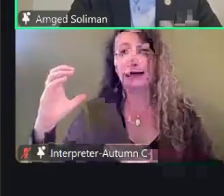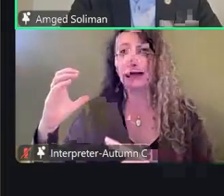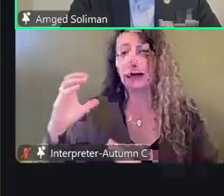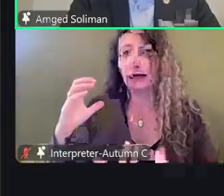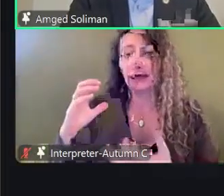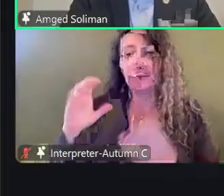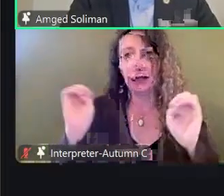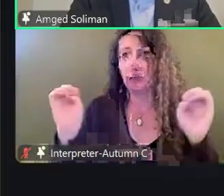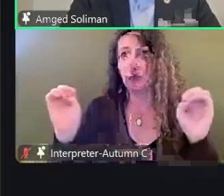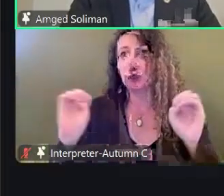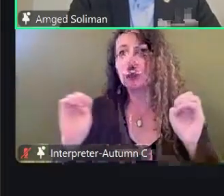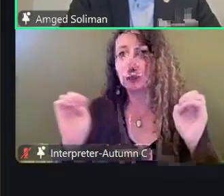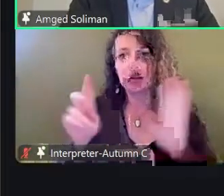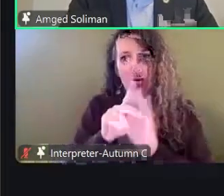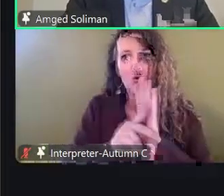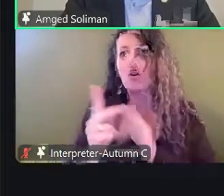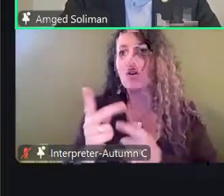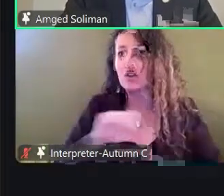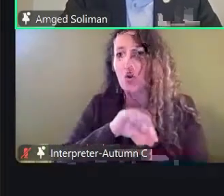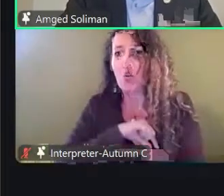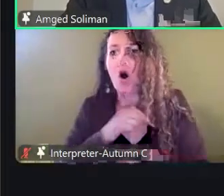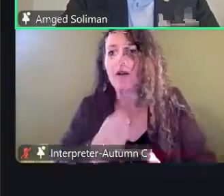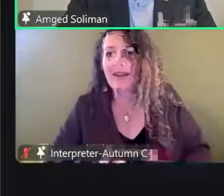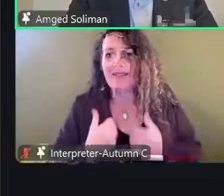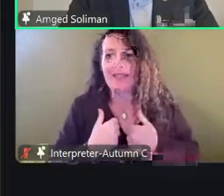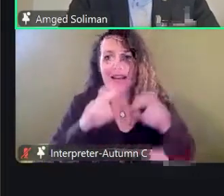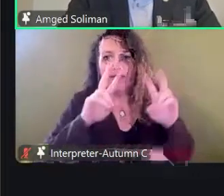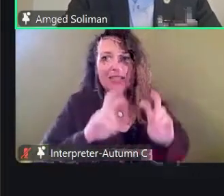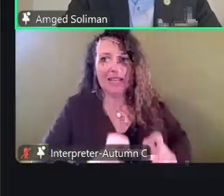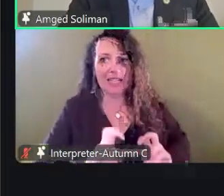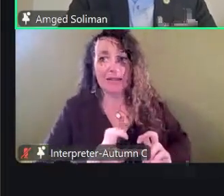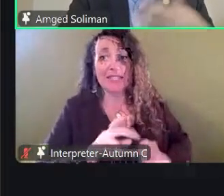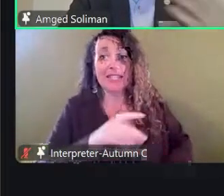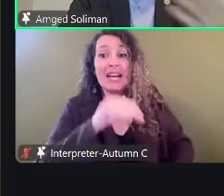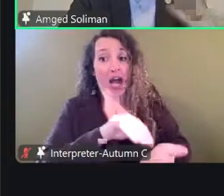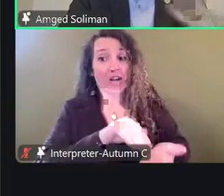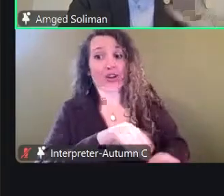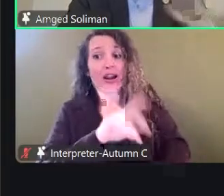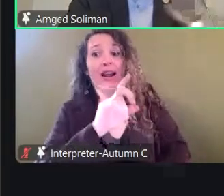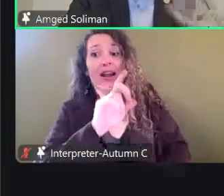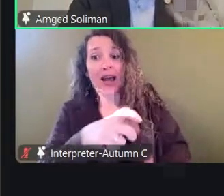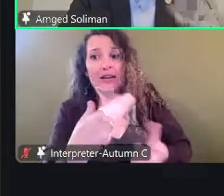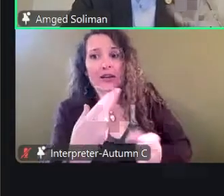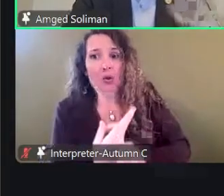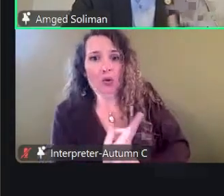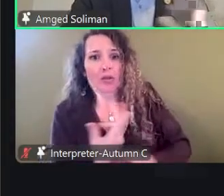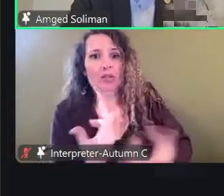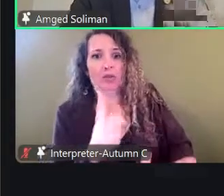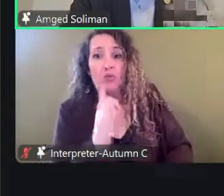that were used and the quality of life assessments that doctors had. It was very evident that most